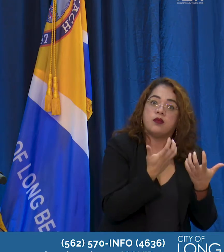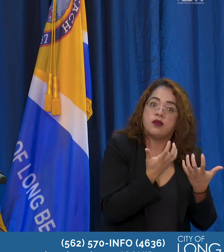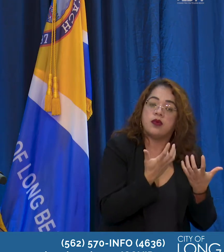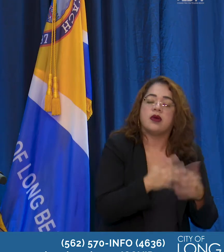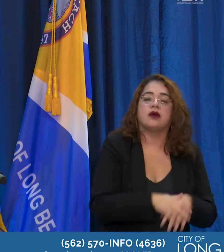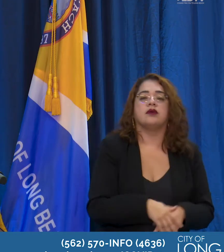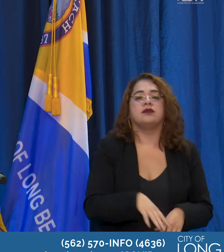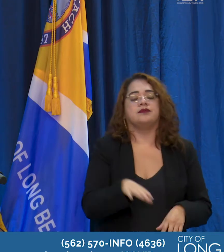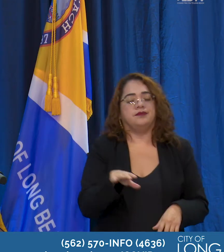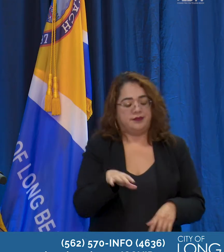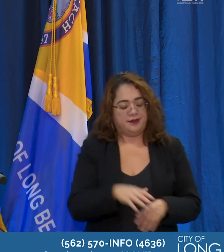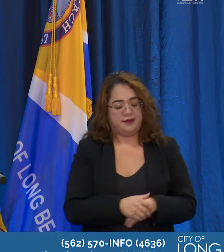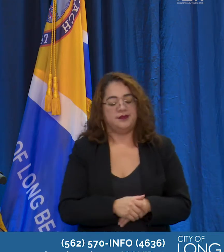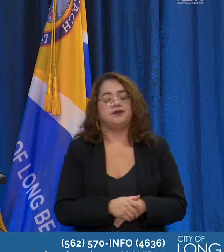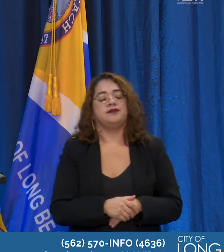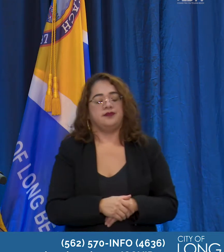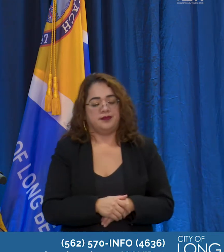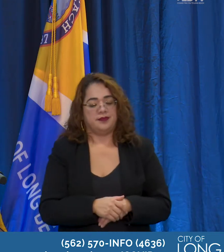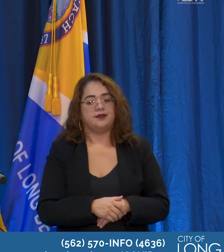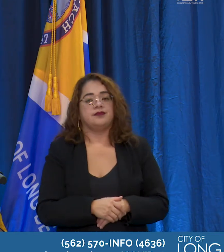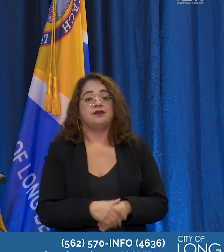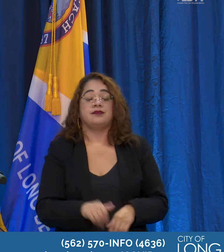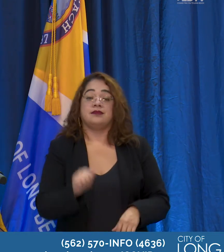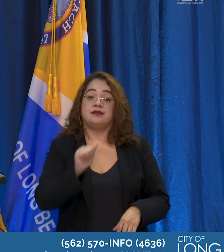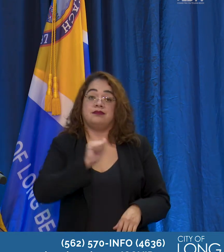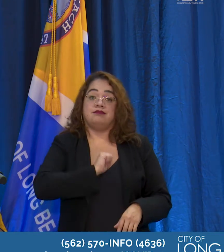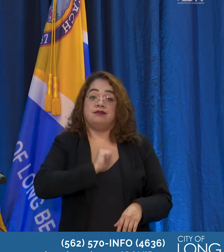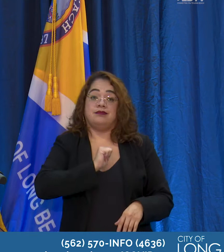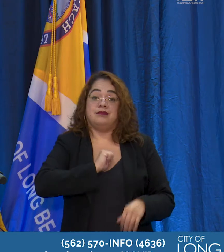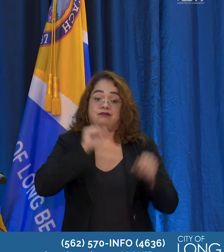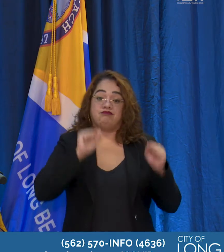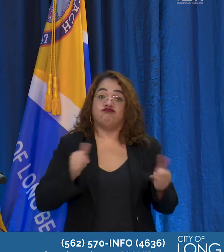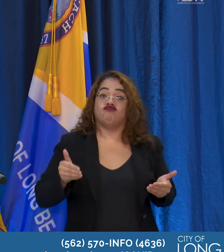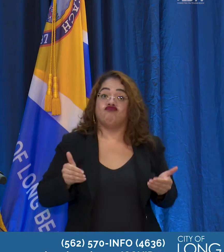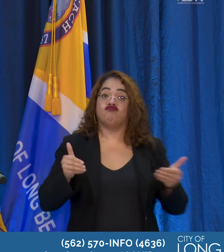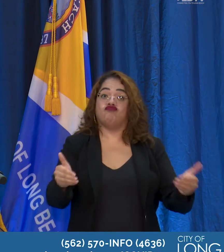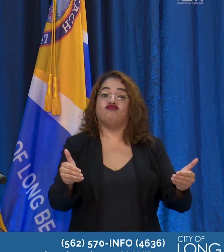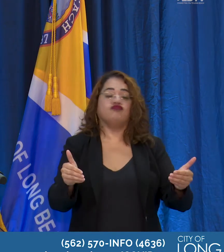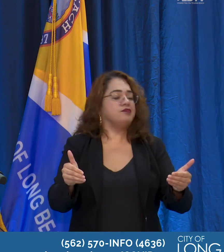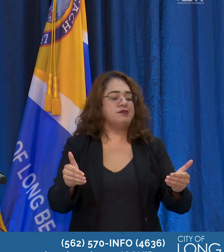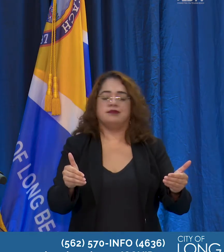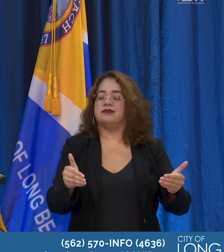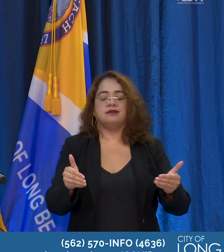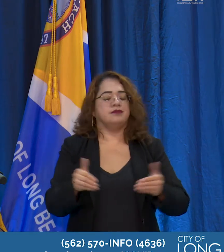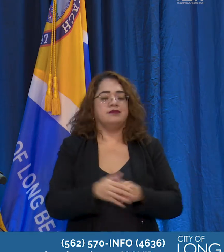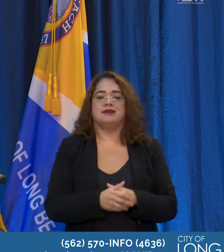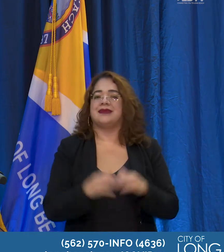that these decisions are not guided by the city. The city doesn't make the